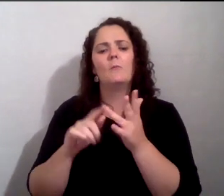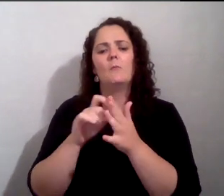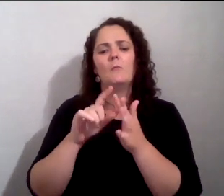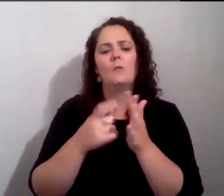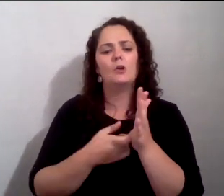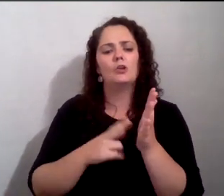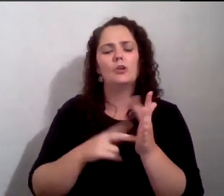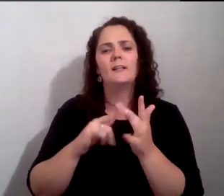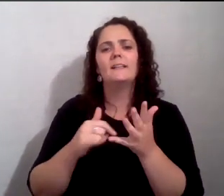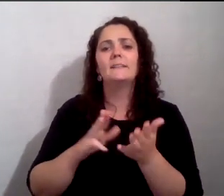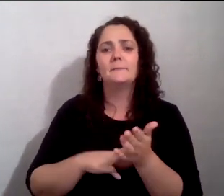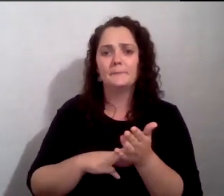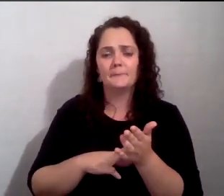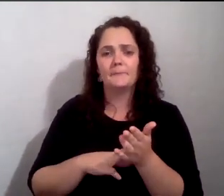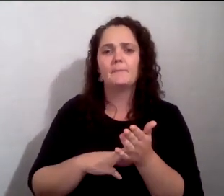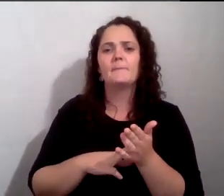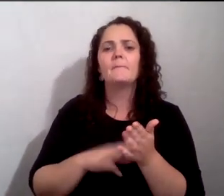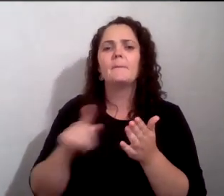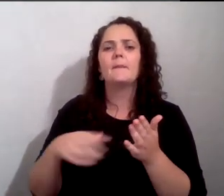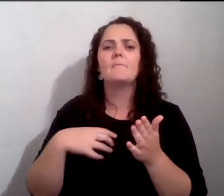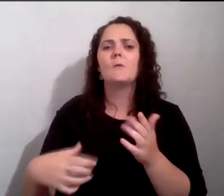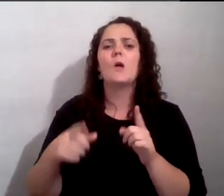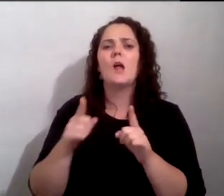modernism is quite a different idea, it's characterised by the more